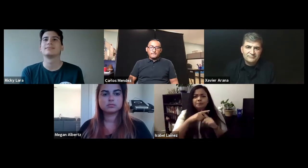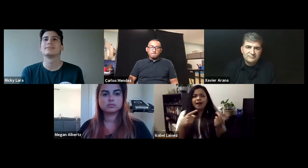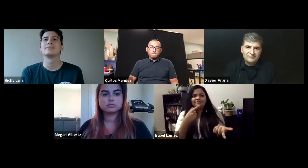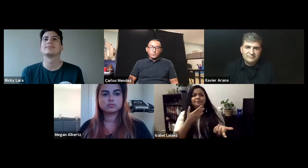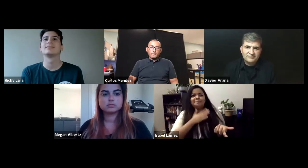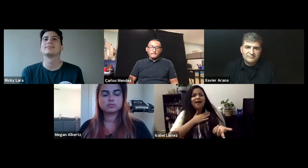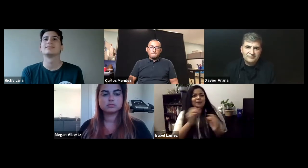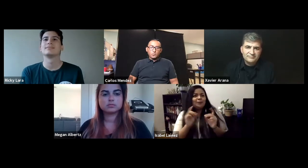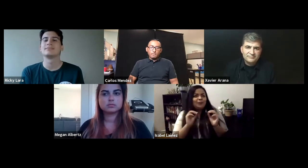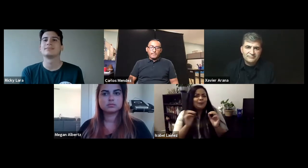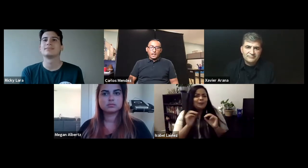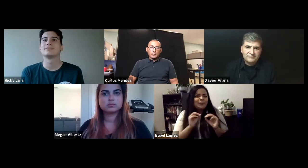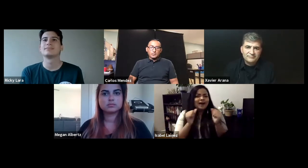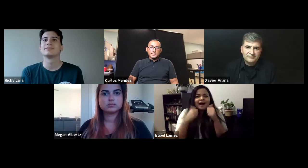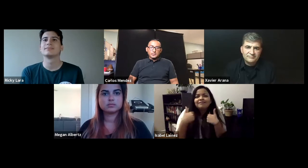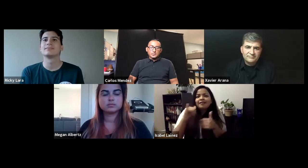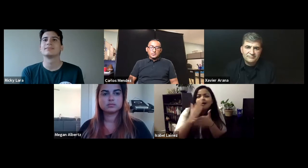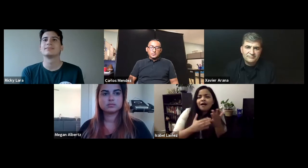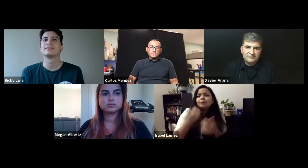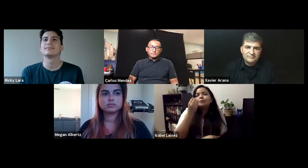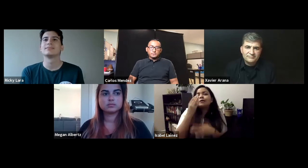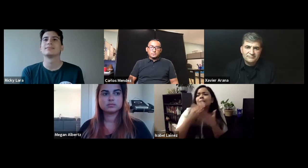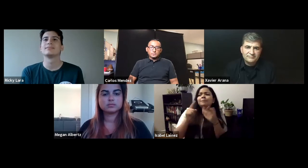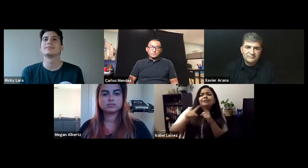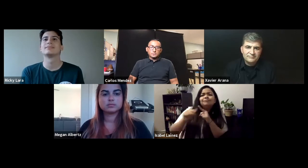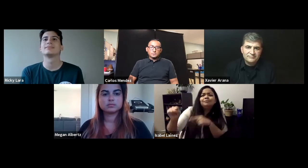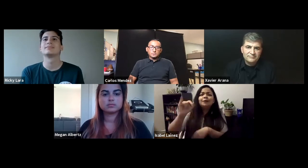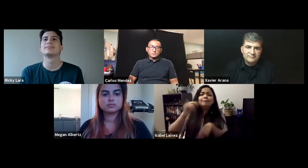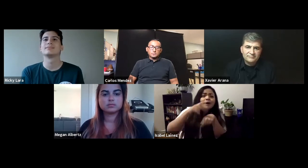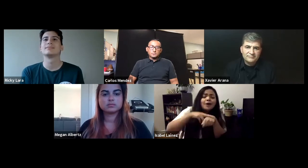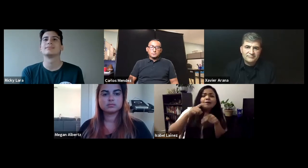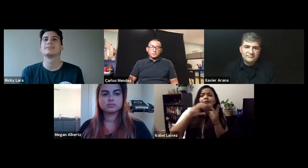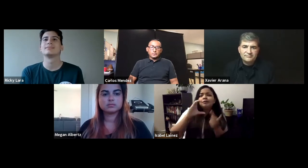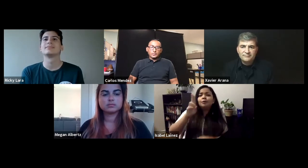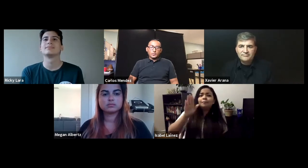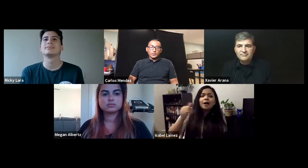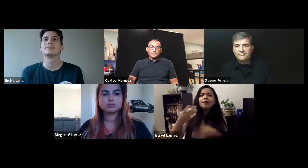or even, like, that's just a little thing. There's just, you know, some things that I'm learning about,